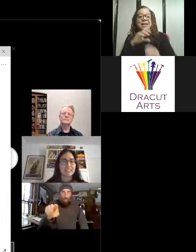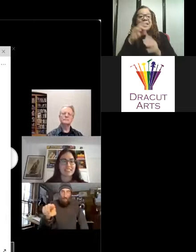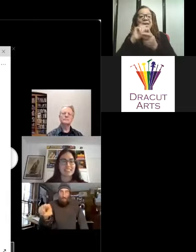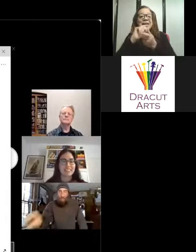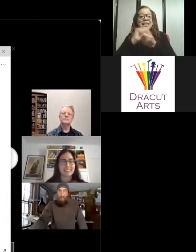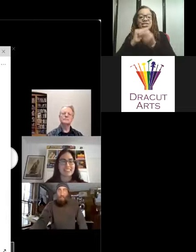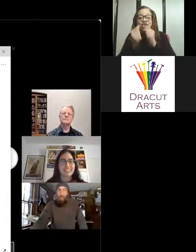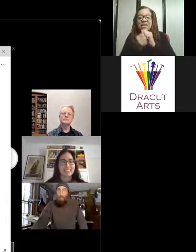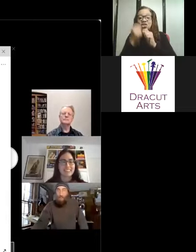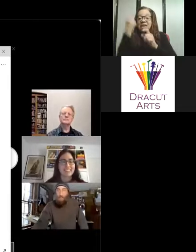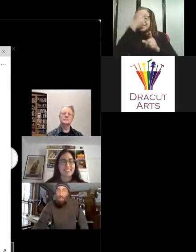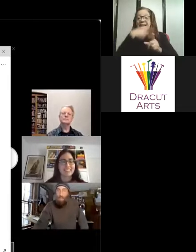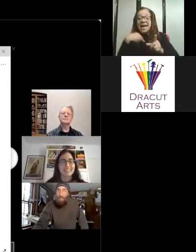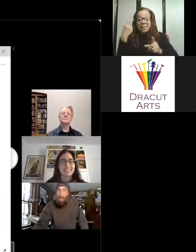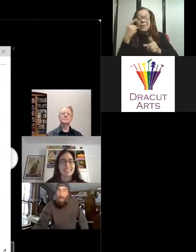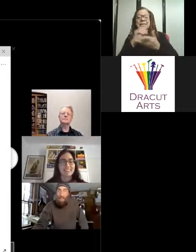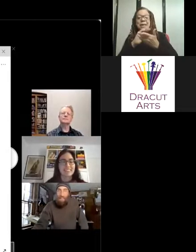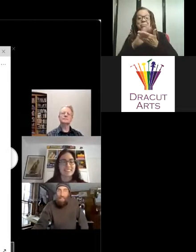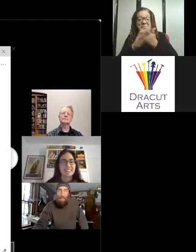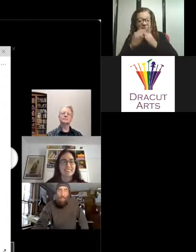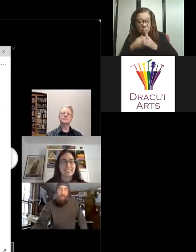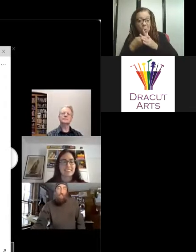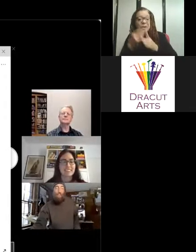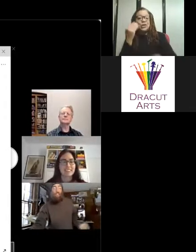because I'm getting to know him. Here I made a decision when I finished